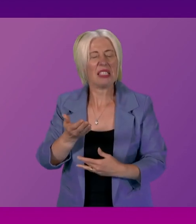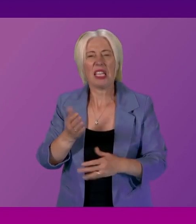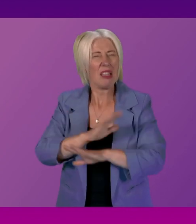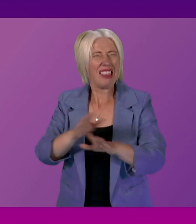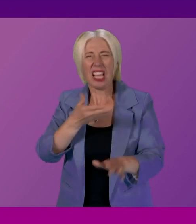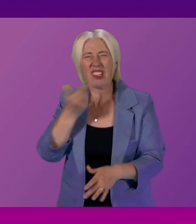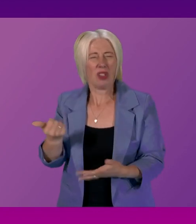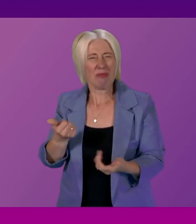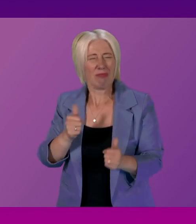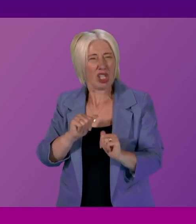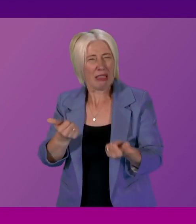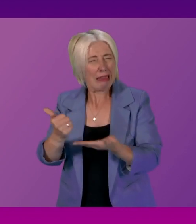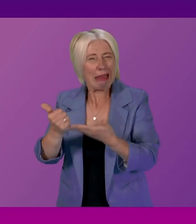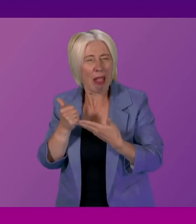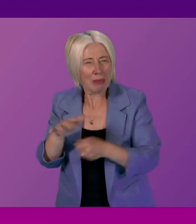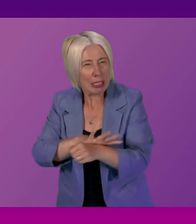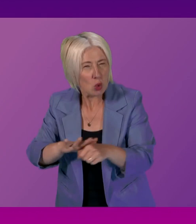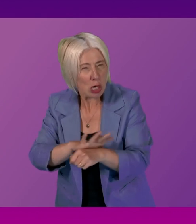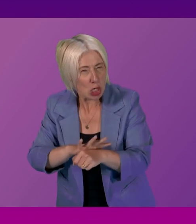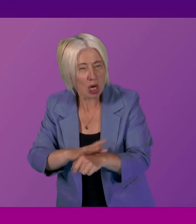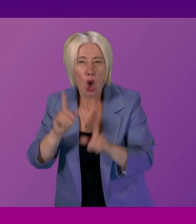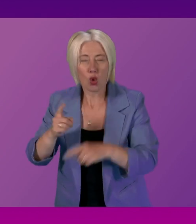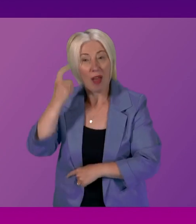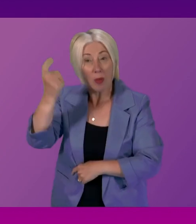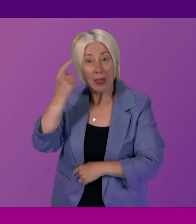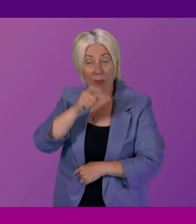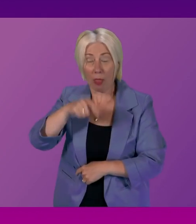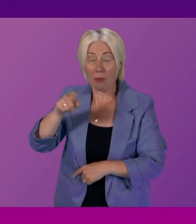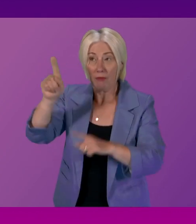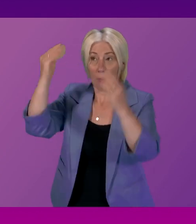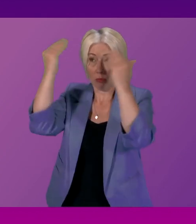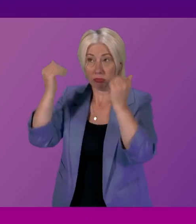Let us absolutely give consideration to the voices of the judiciary, but let us not forget